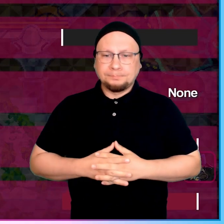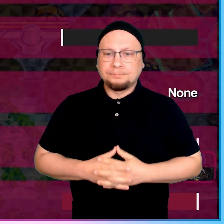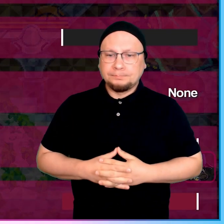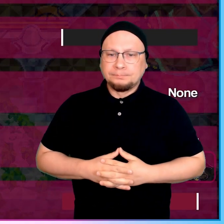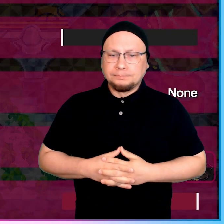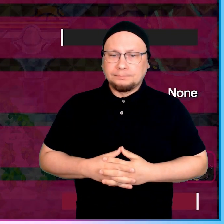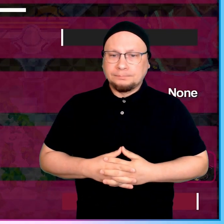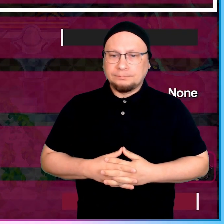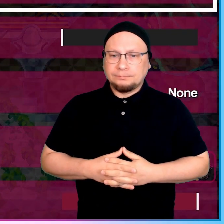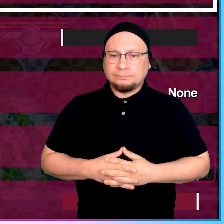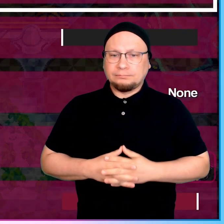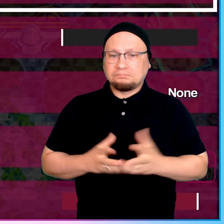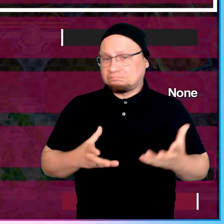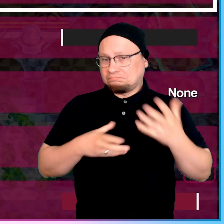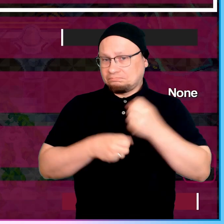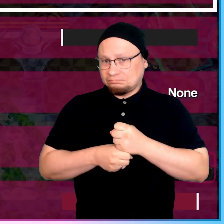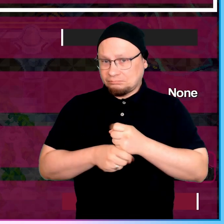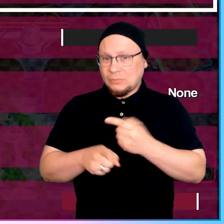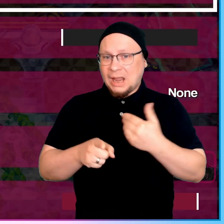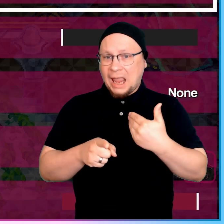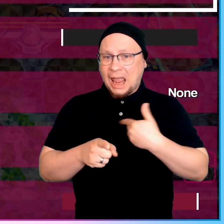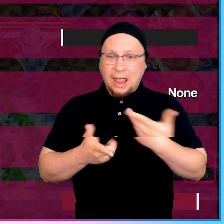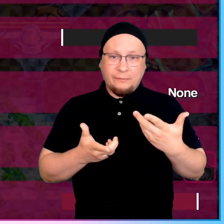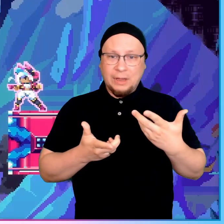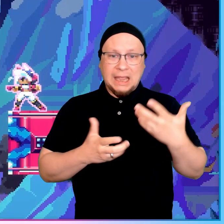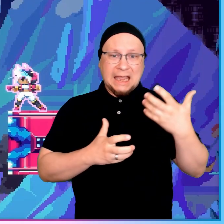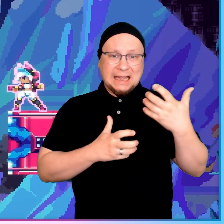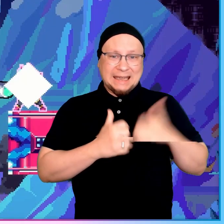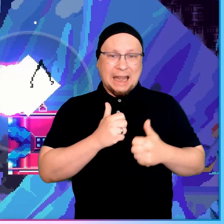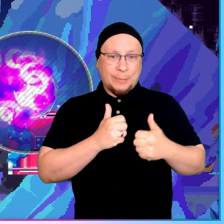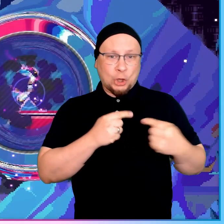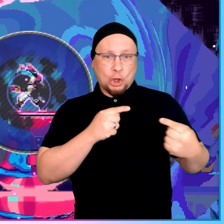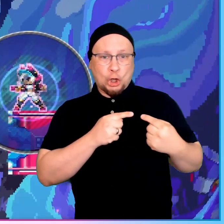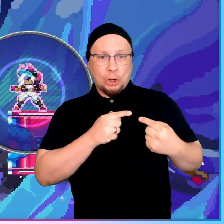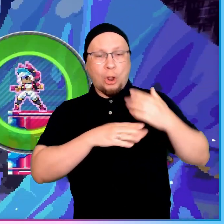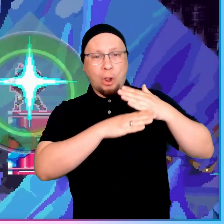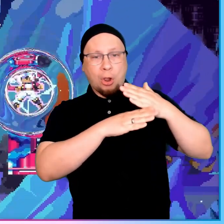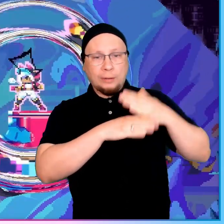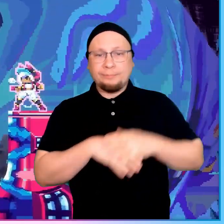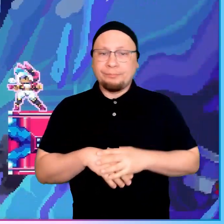So to recap, there's an invincibility mode, parry and counter-attack timing adjustments,